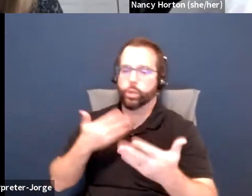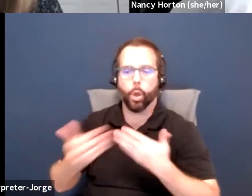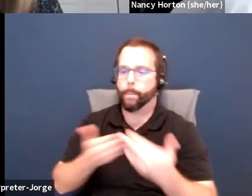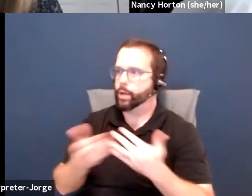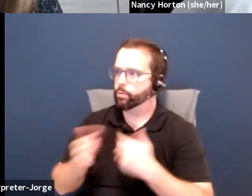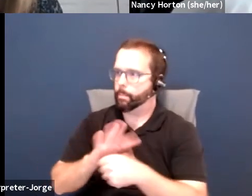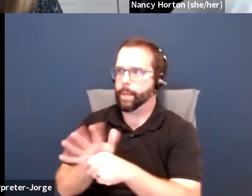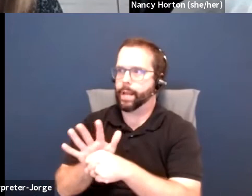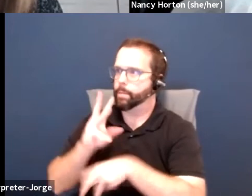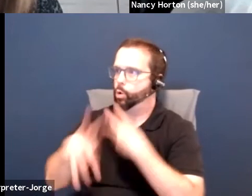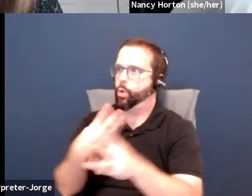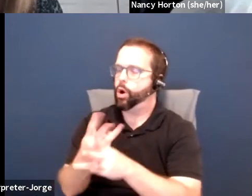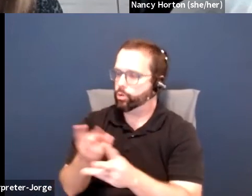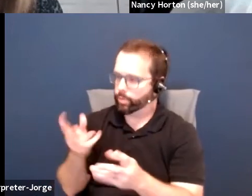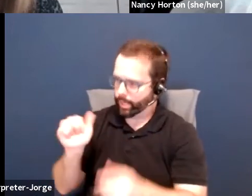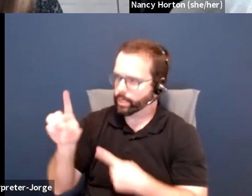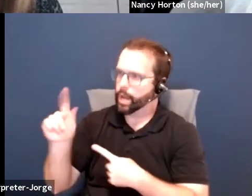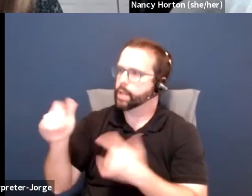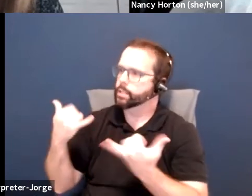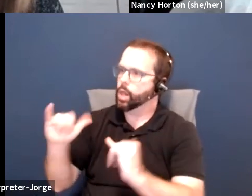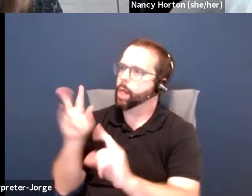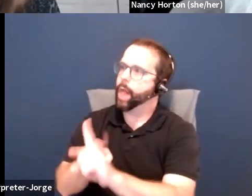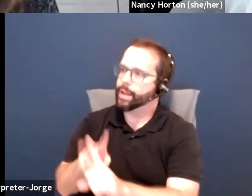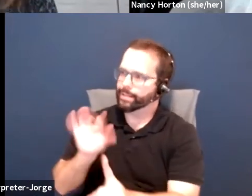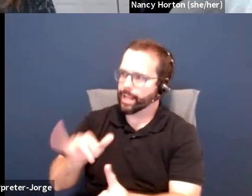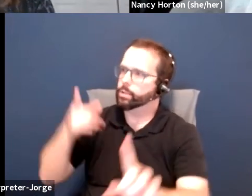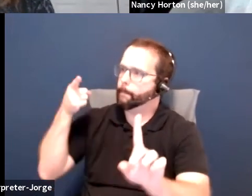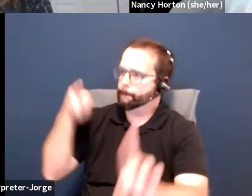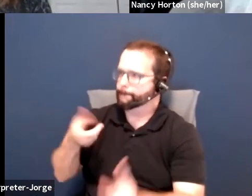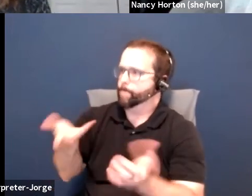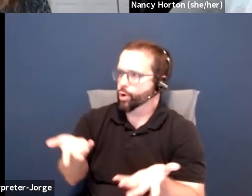» Anne: Right. The ADA still exists in a pandemic world. And so